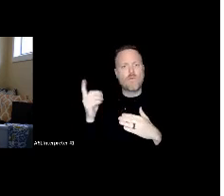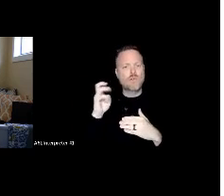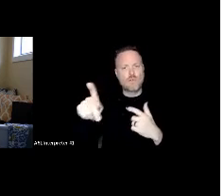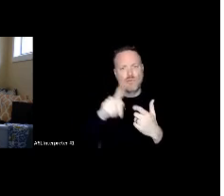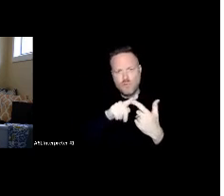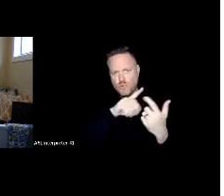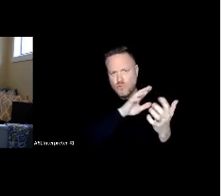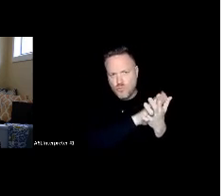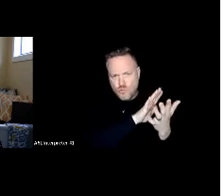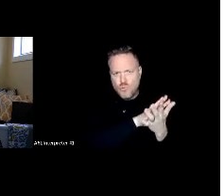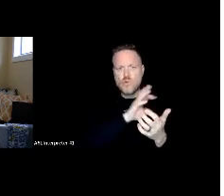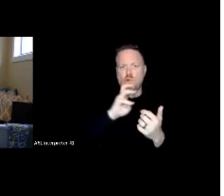to learn as well. Next slide.